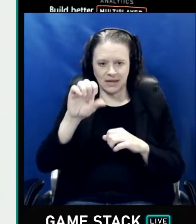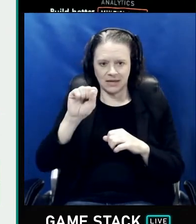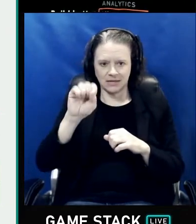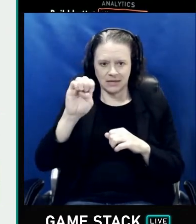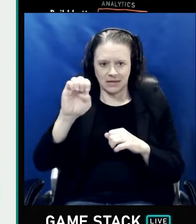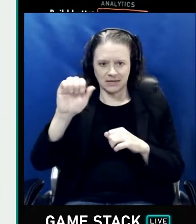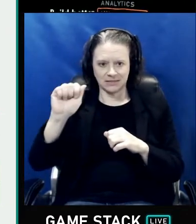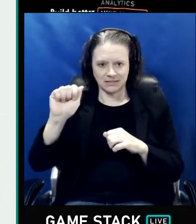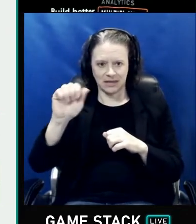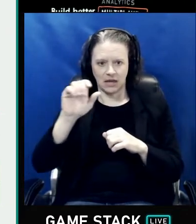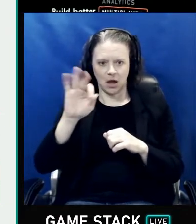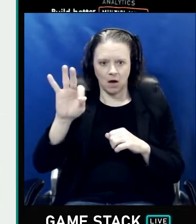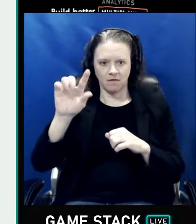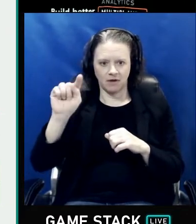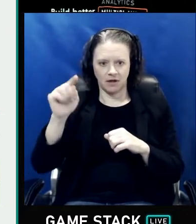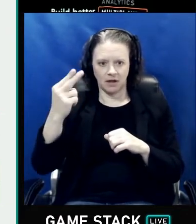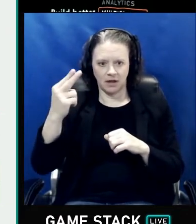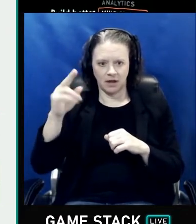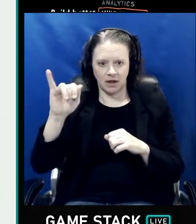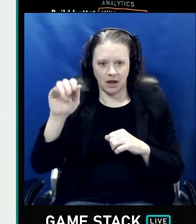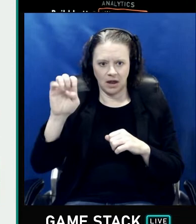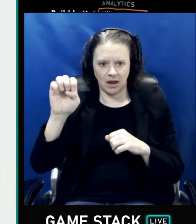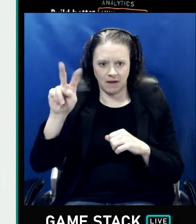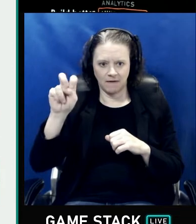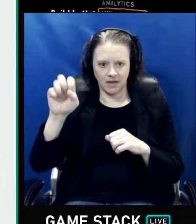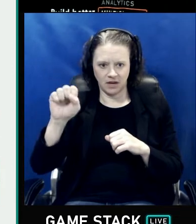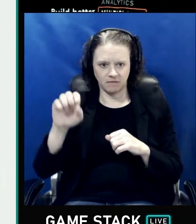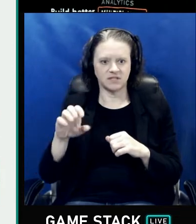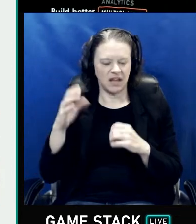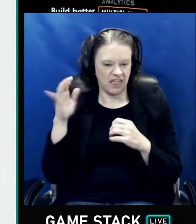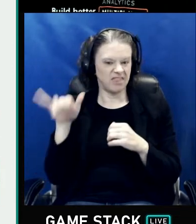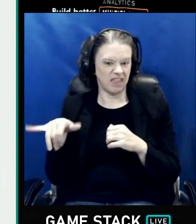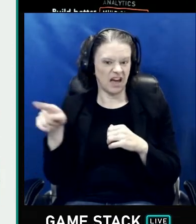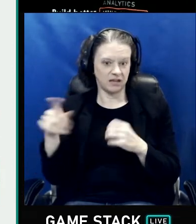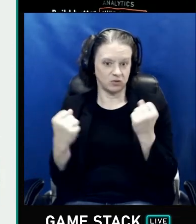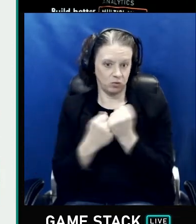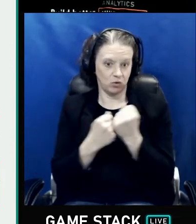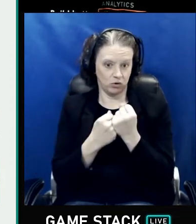and it's a really great way of enabling more players to be included in their title.